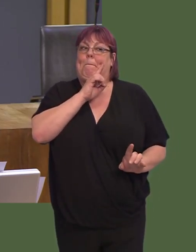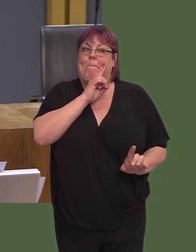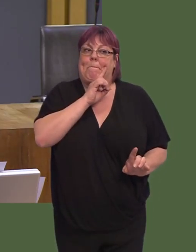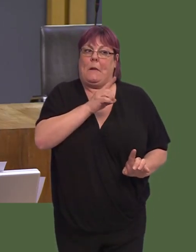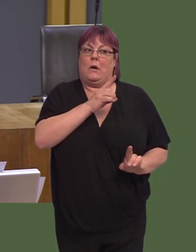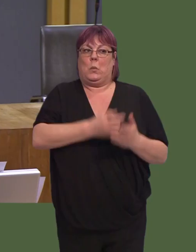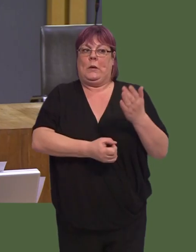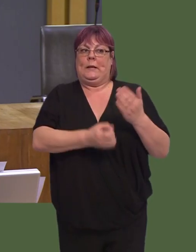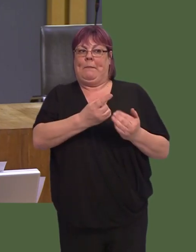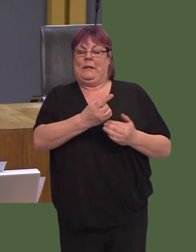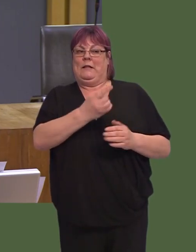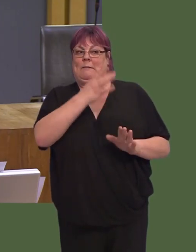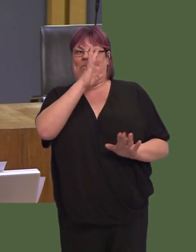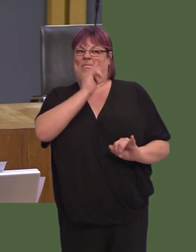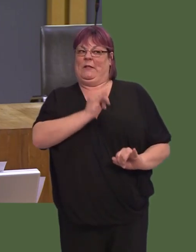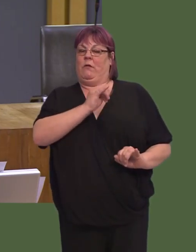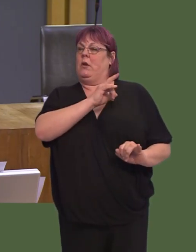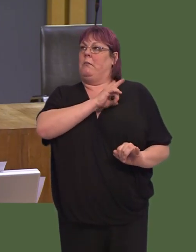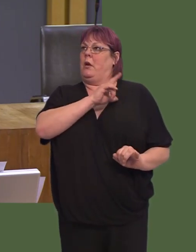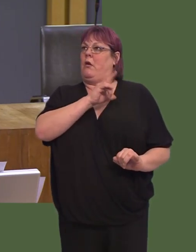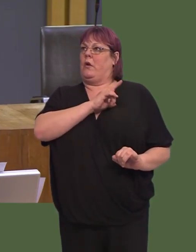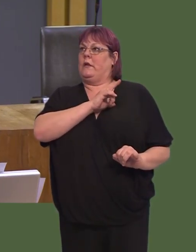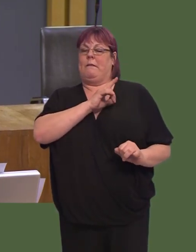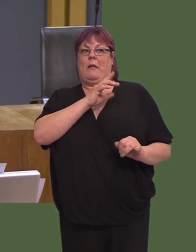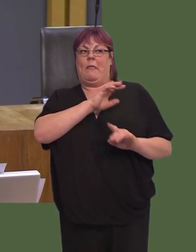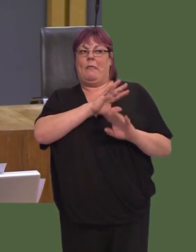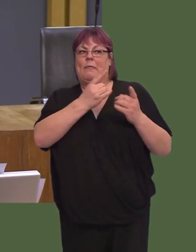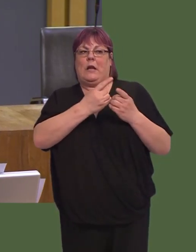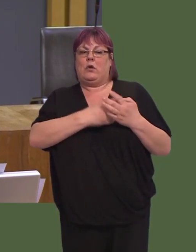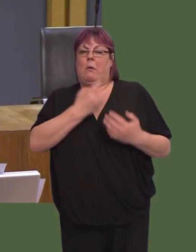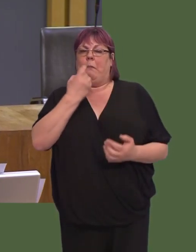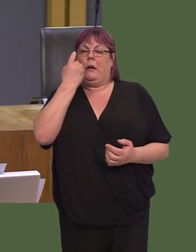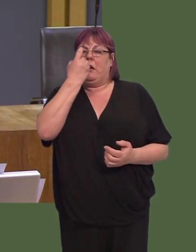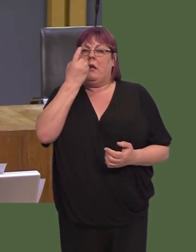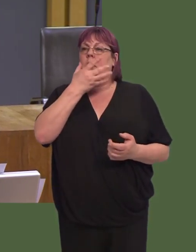serious because secondary factors have not been taken into consideration by the call handlers.